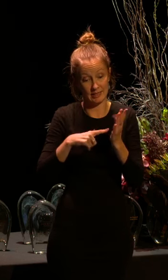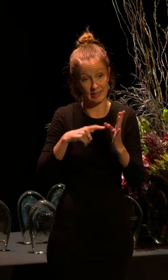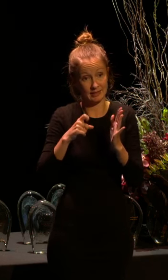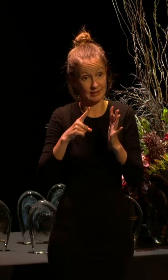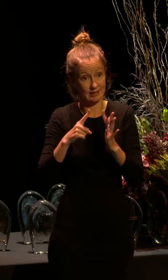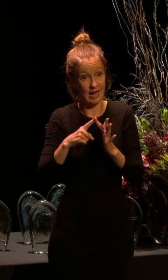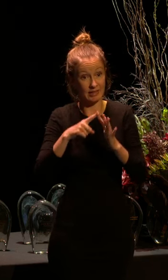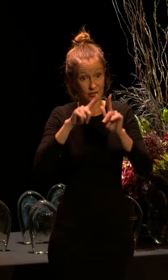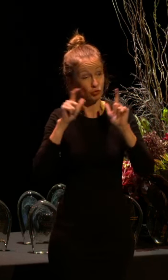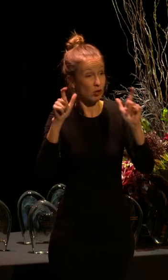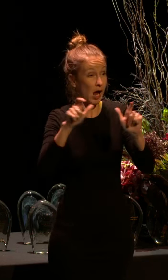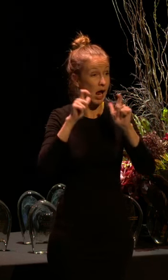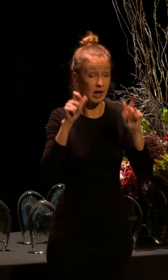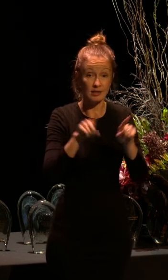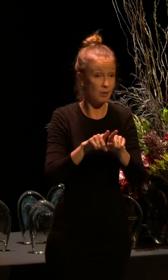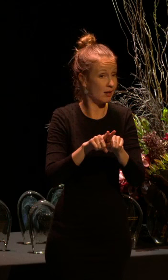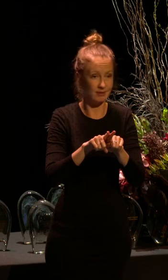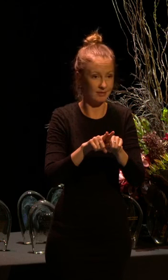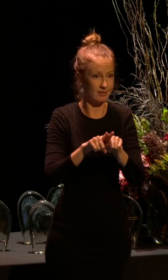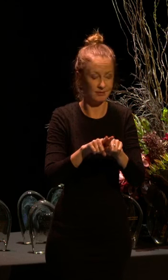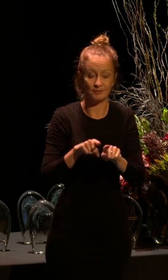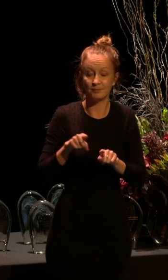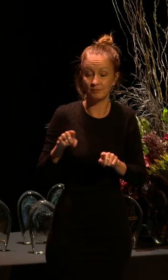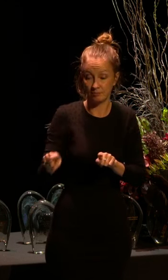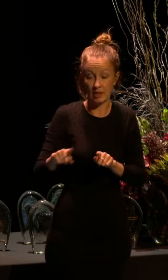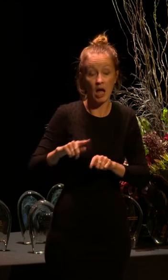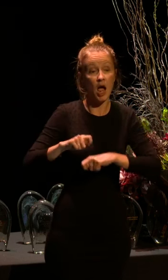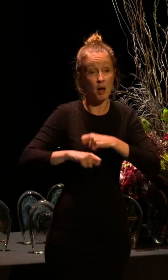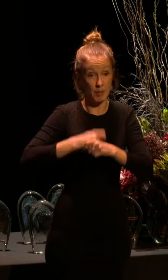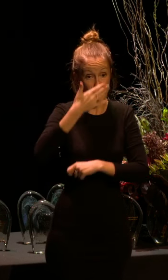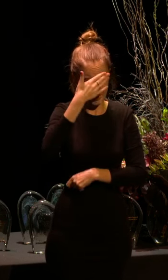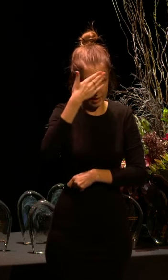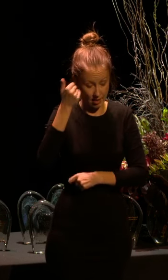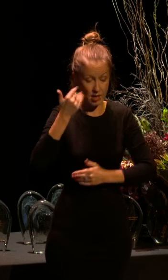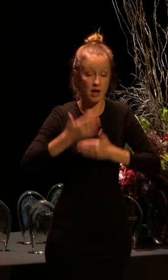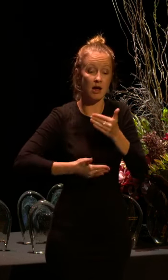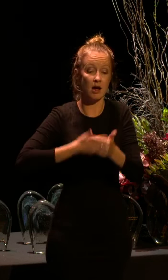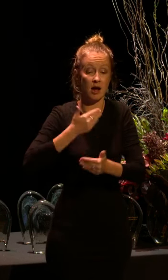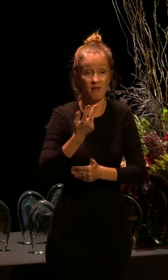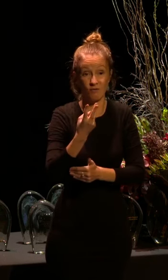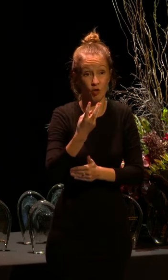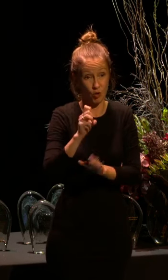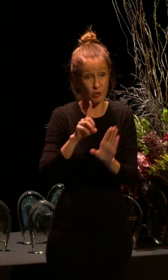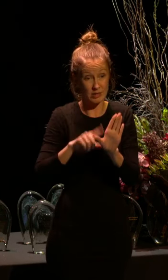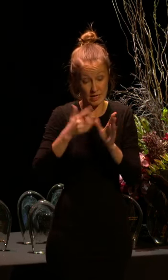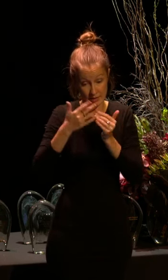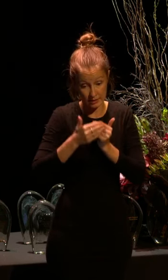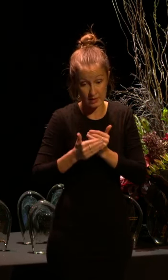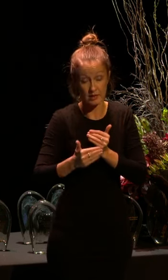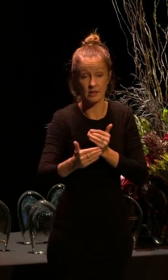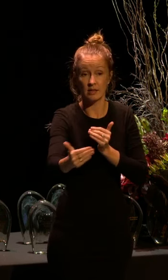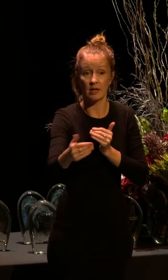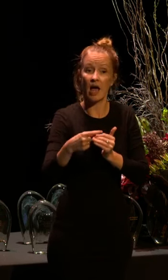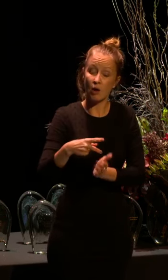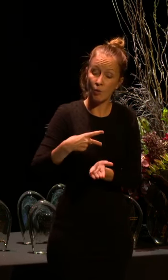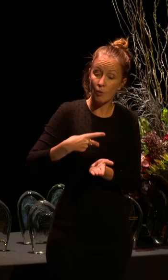For other 30 years after his conversion, up until his death in the 1960s, Stace walked the streets at night,